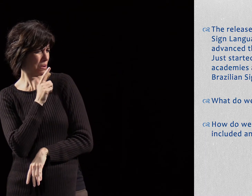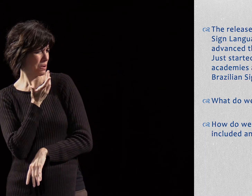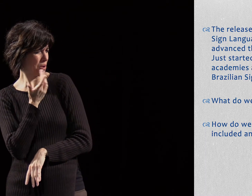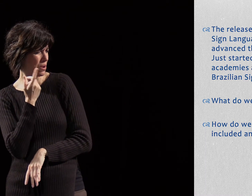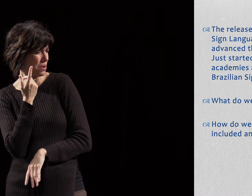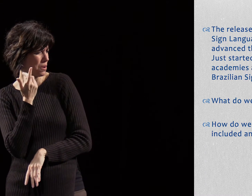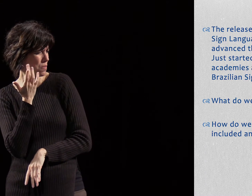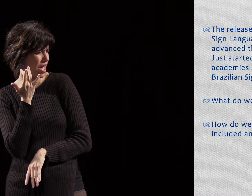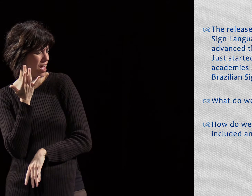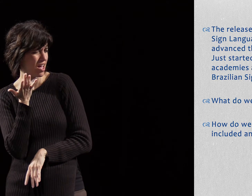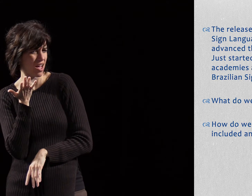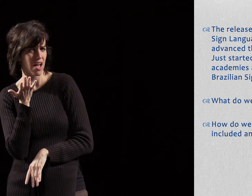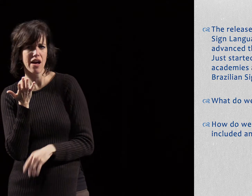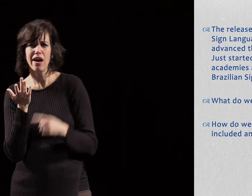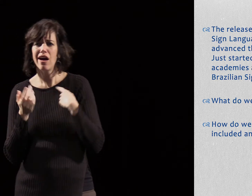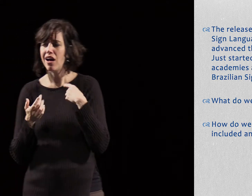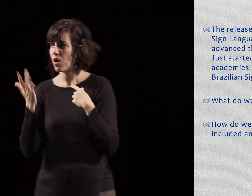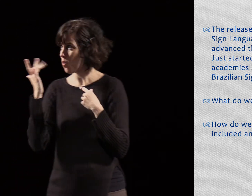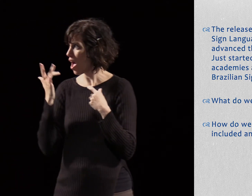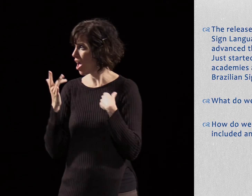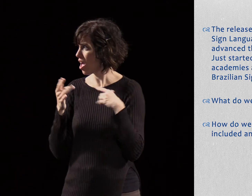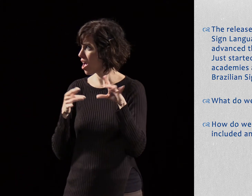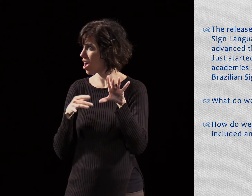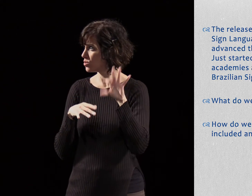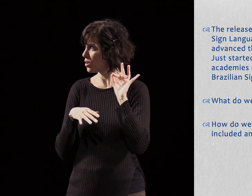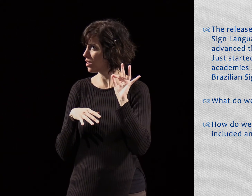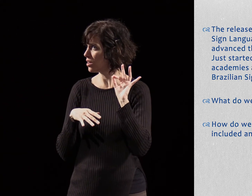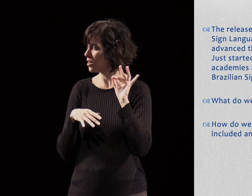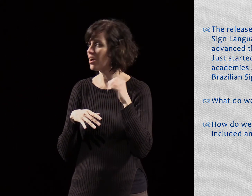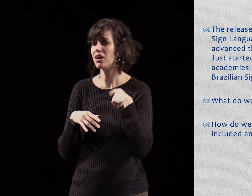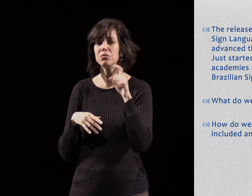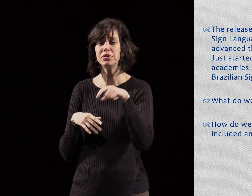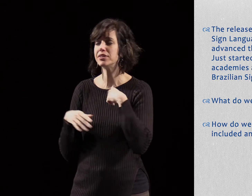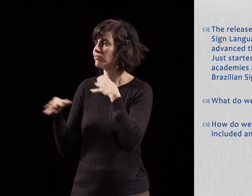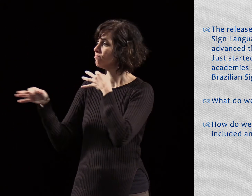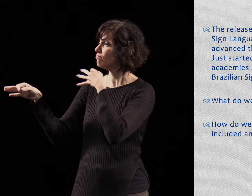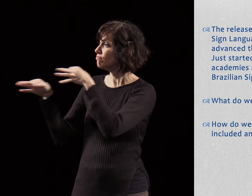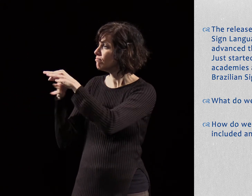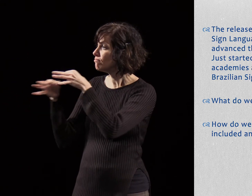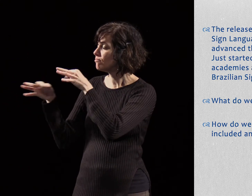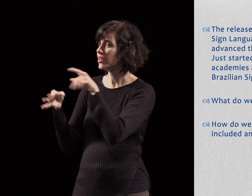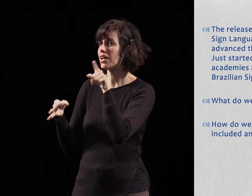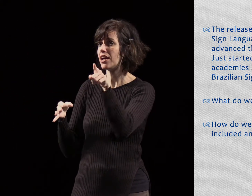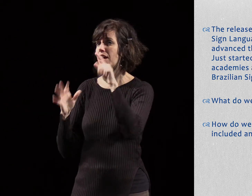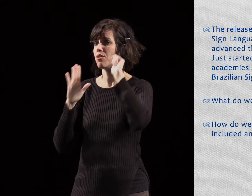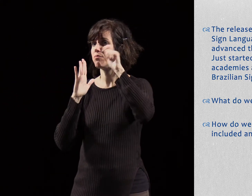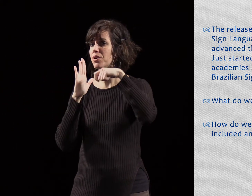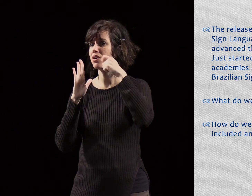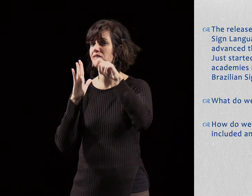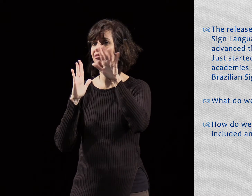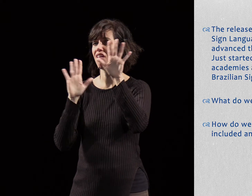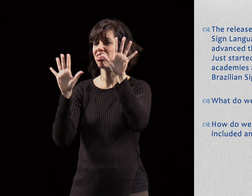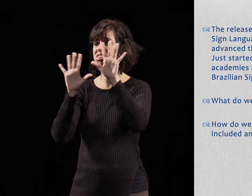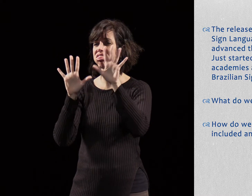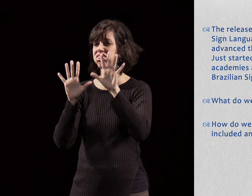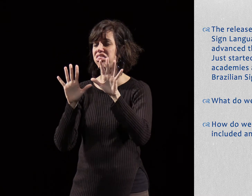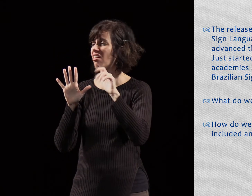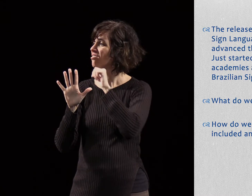or not a good pick. Then I would have to explain my reasoning. Also, some videos, maybe they're blurry,